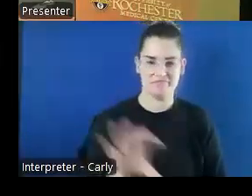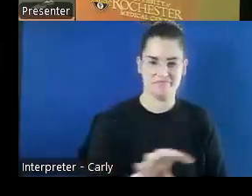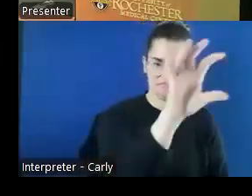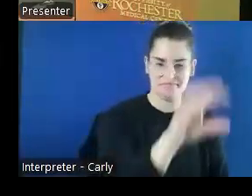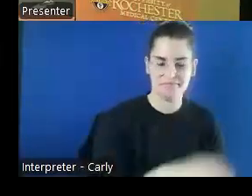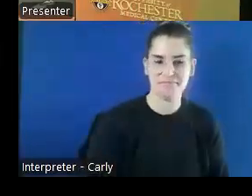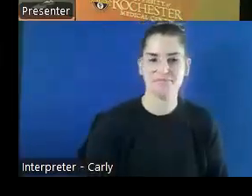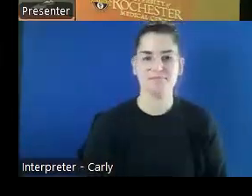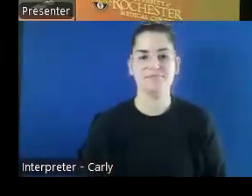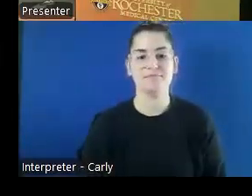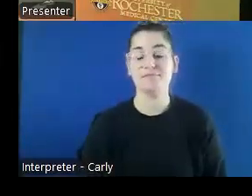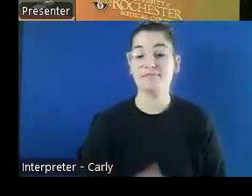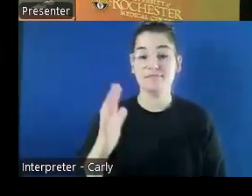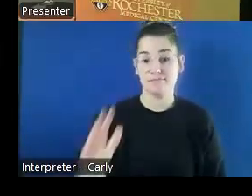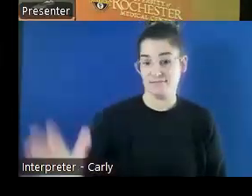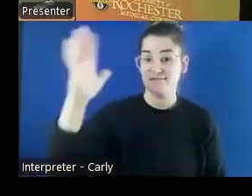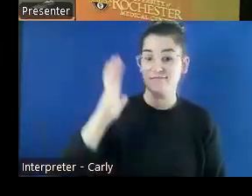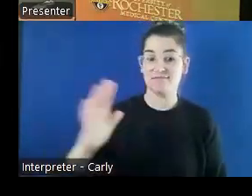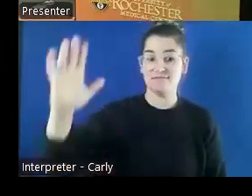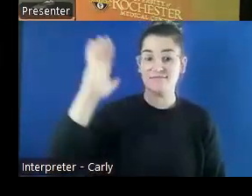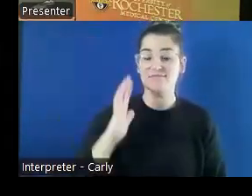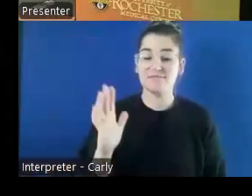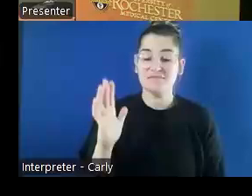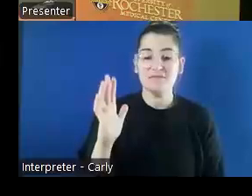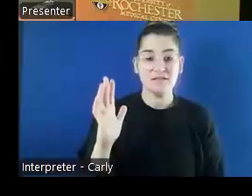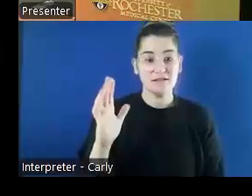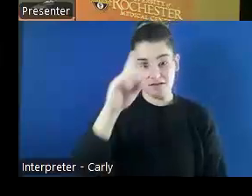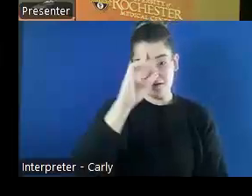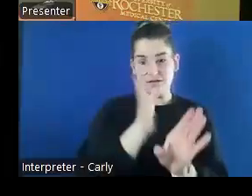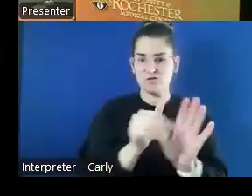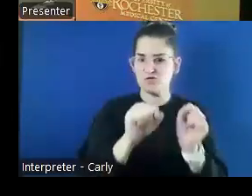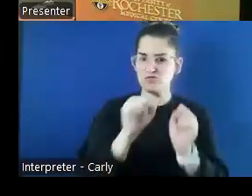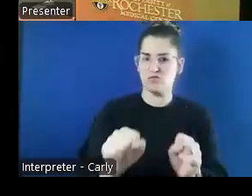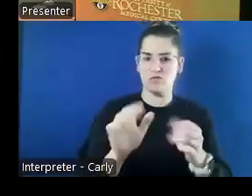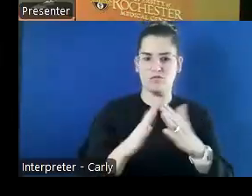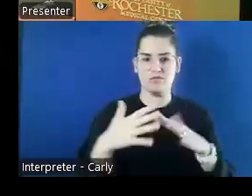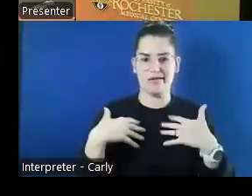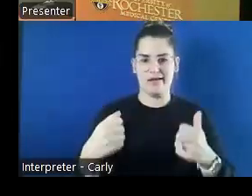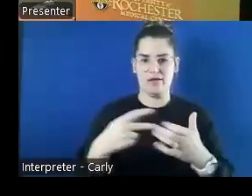ago Psychiatry had this great Community Health program strong ties and um inpatient psychiatric